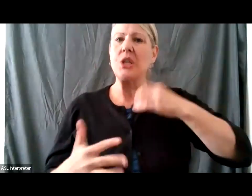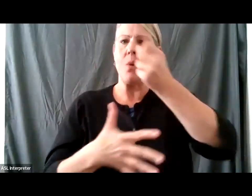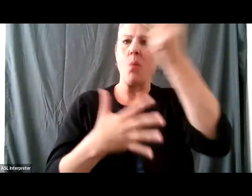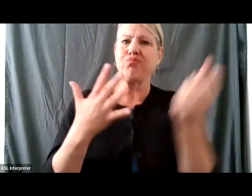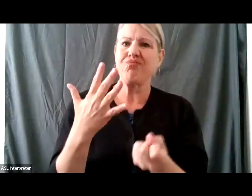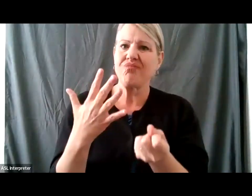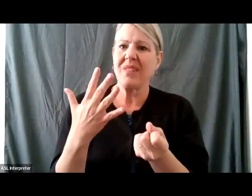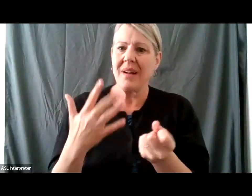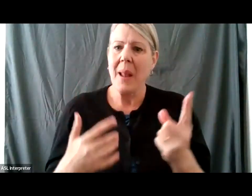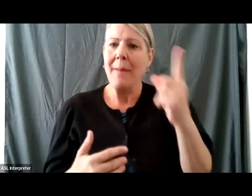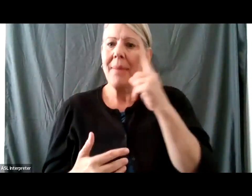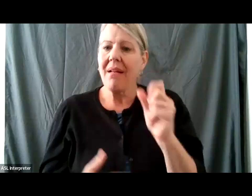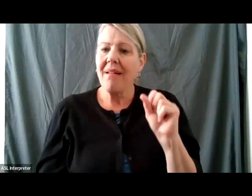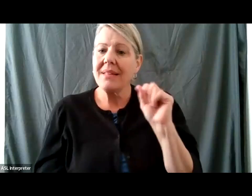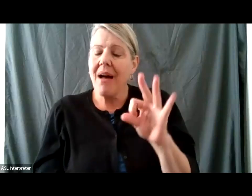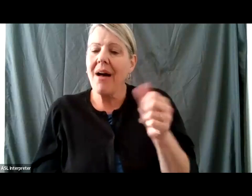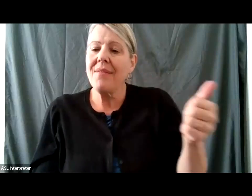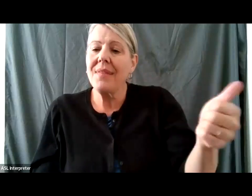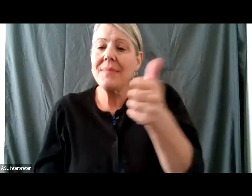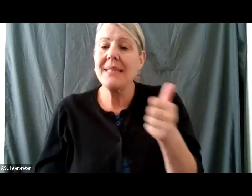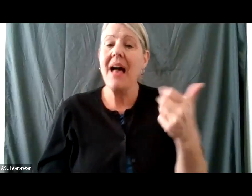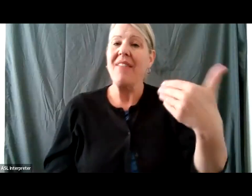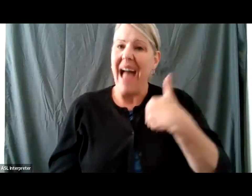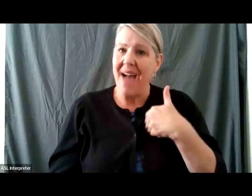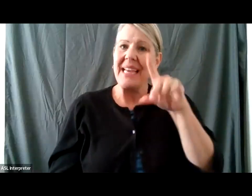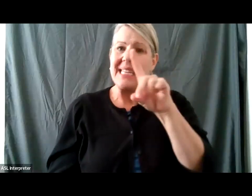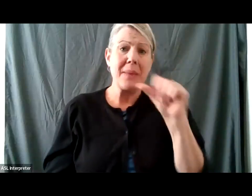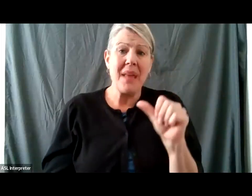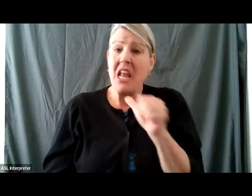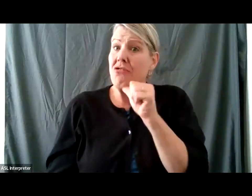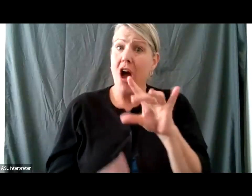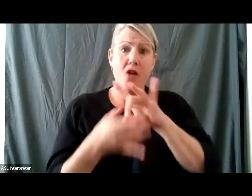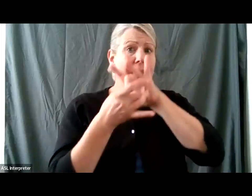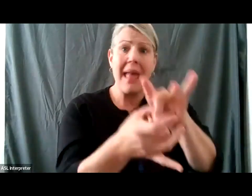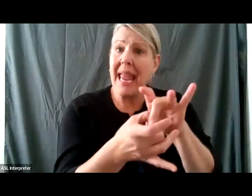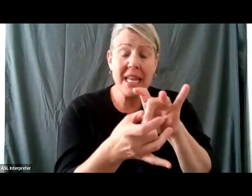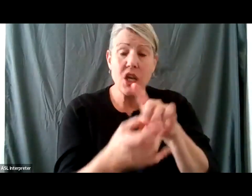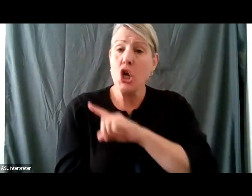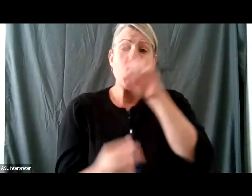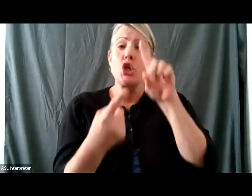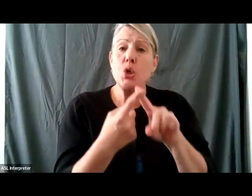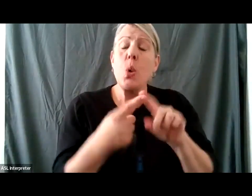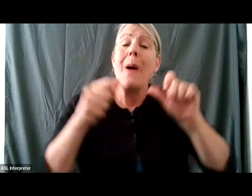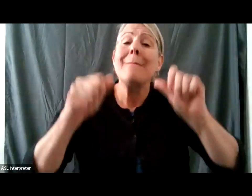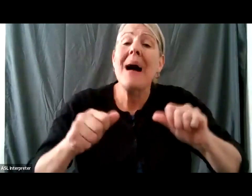because of their disability unrelated to their potential success once they received the organ